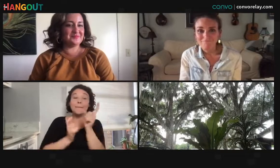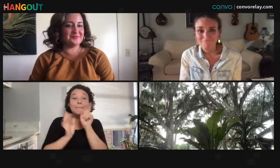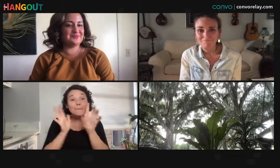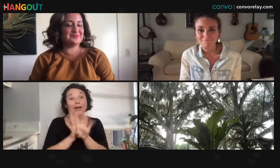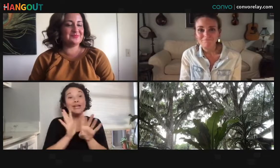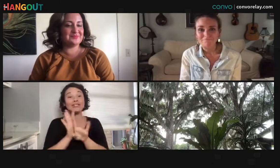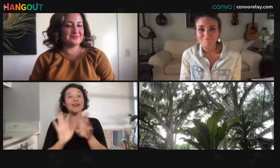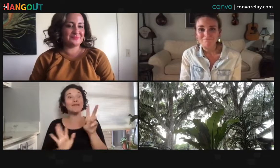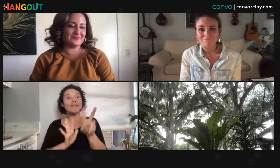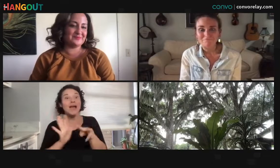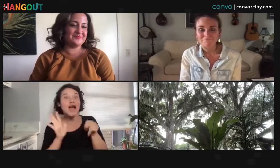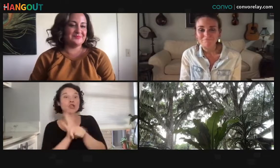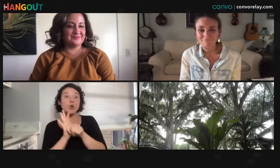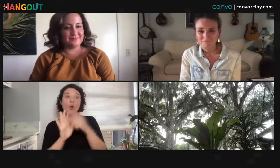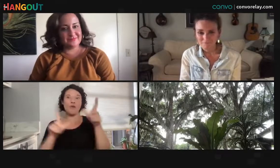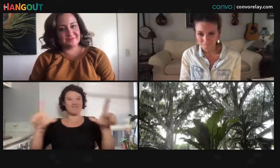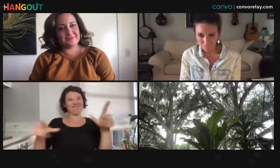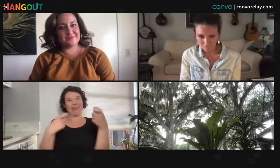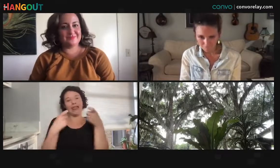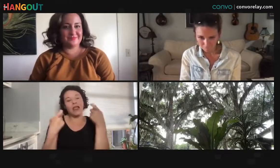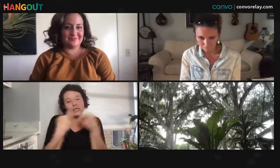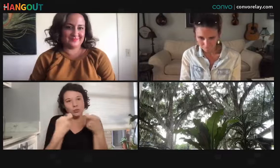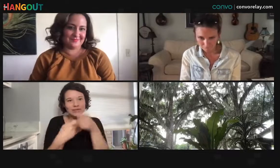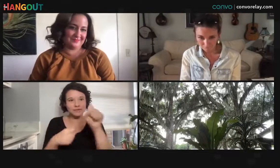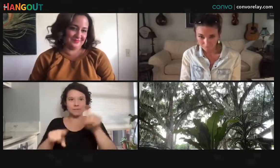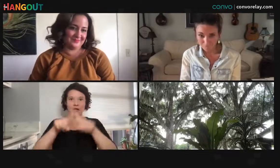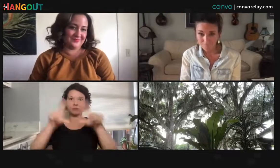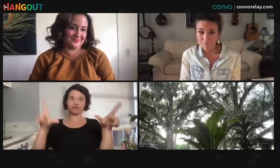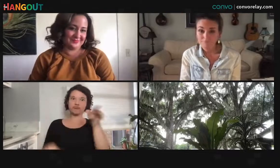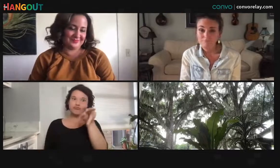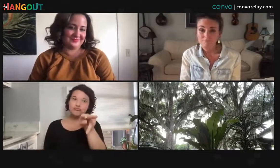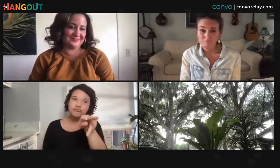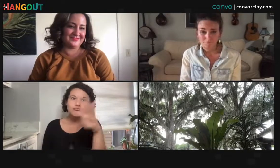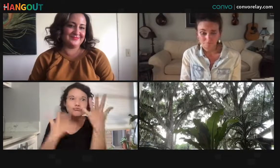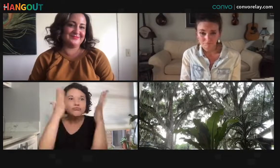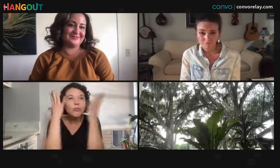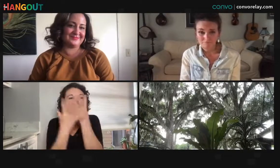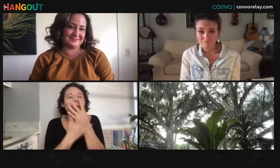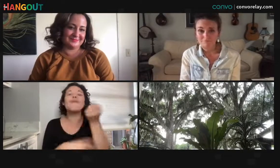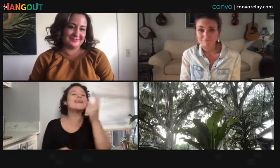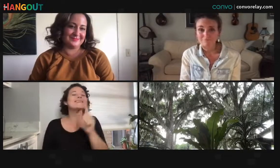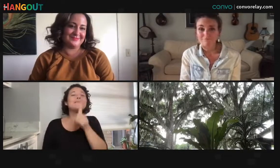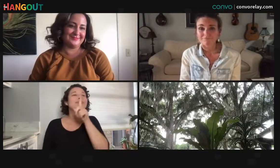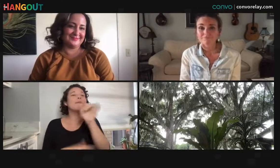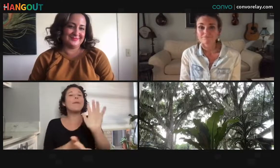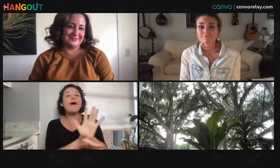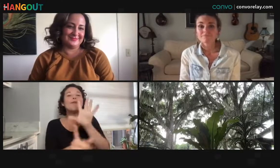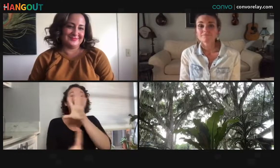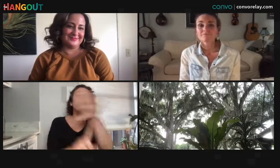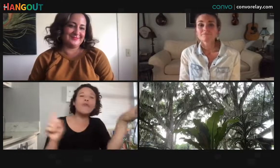cool if you see something whether it be a picture or a video or you know even if it's on an electronic device if it's